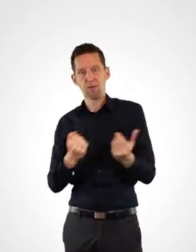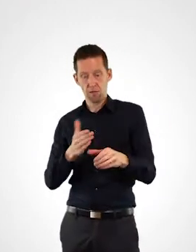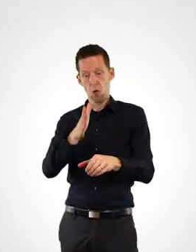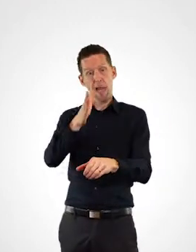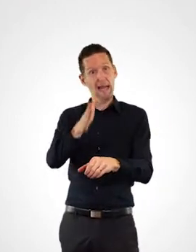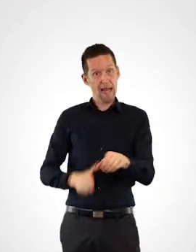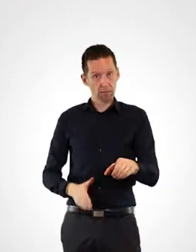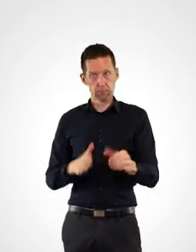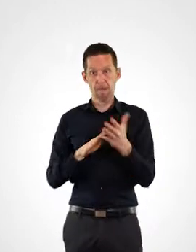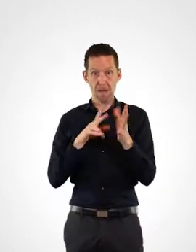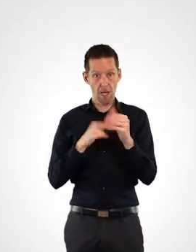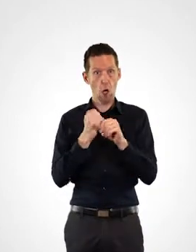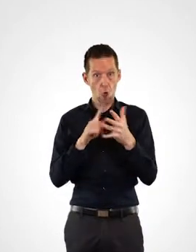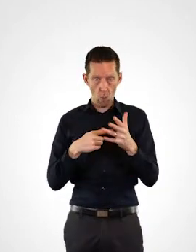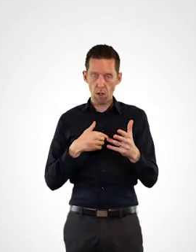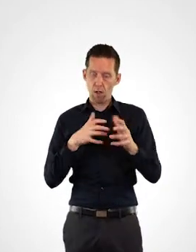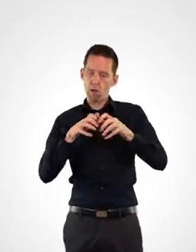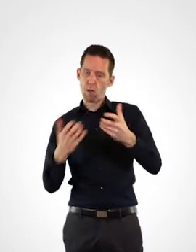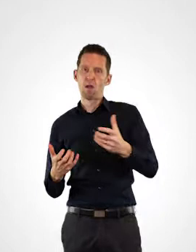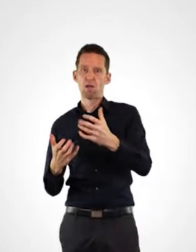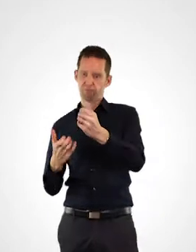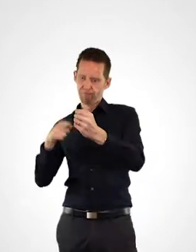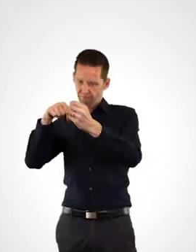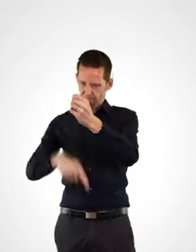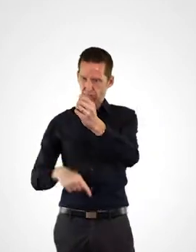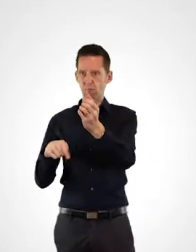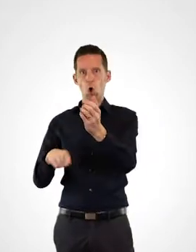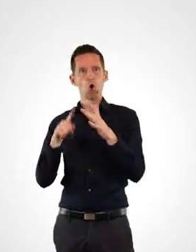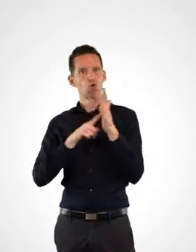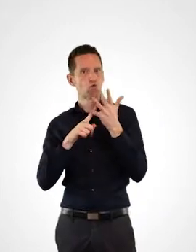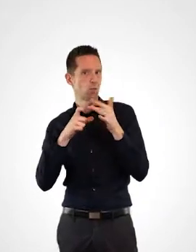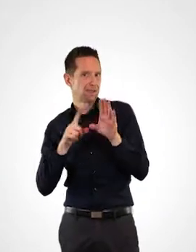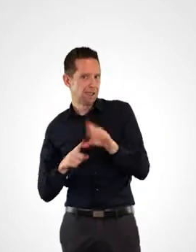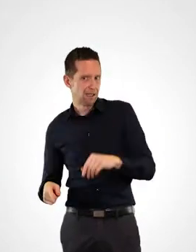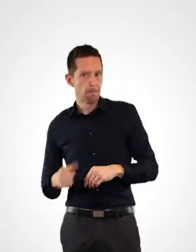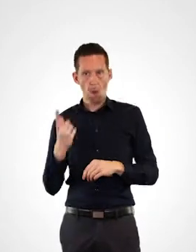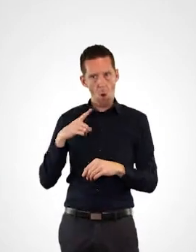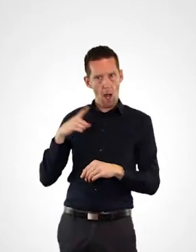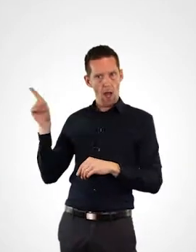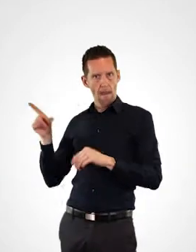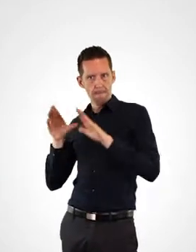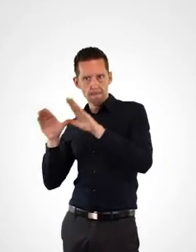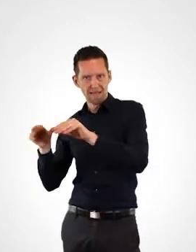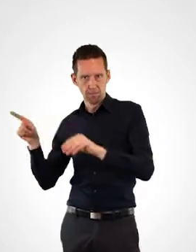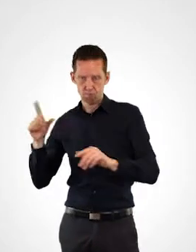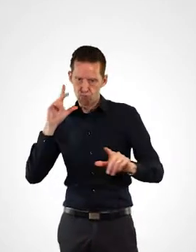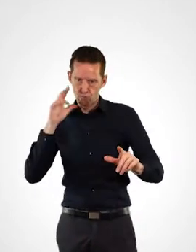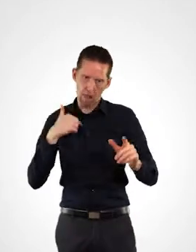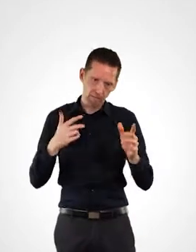we brought in a mango, we cut it, we talked about the mango and how it was juicy and why bats would like it